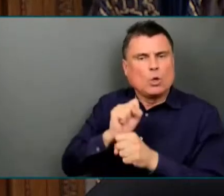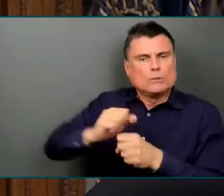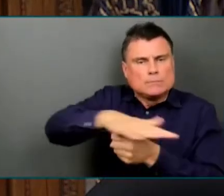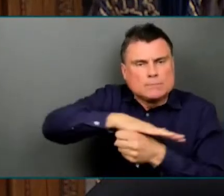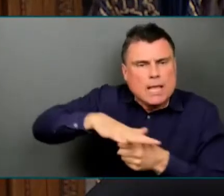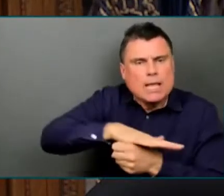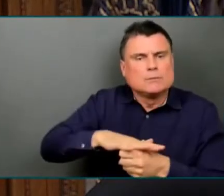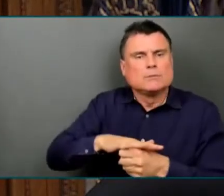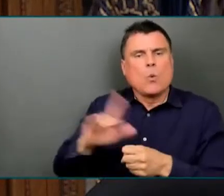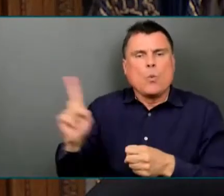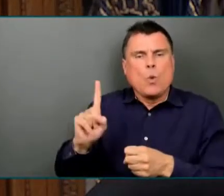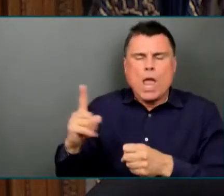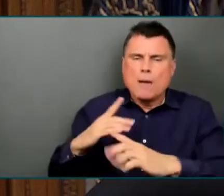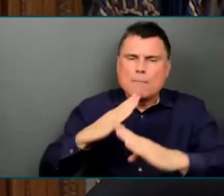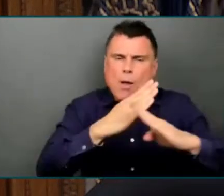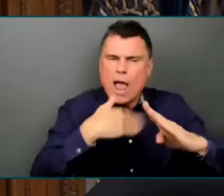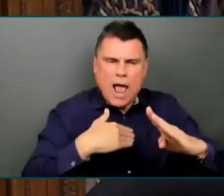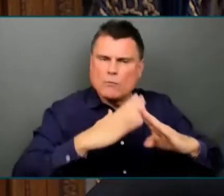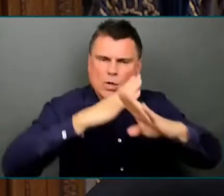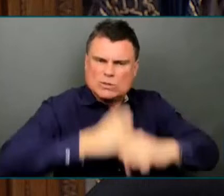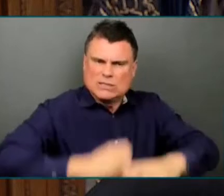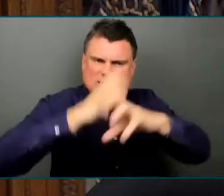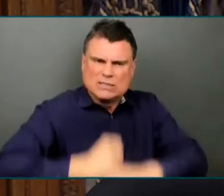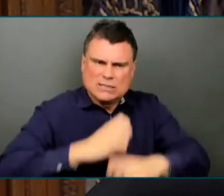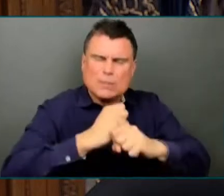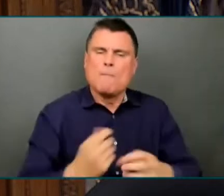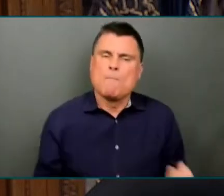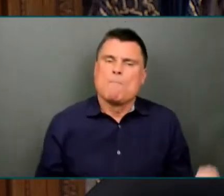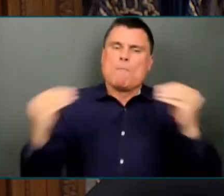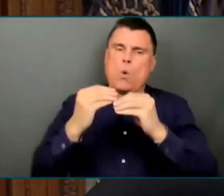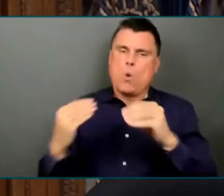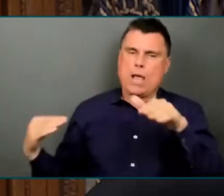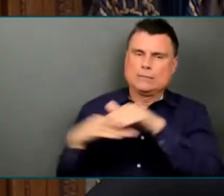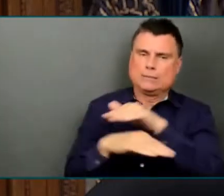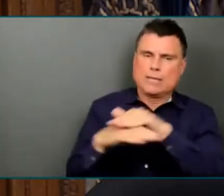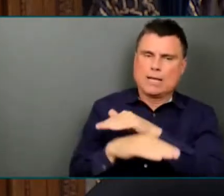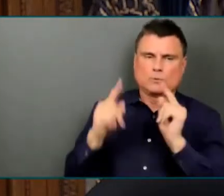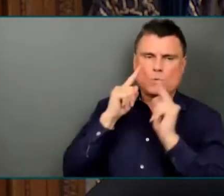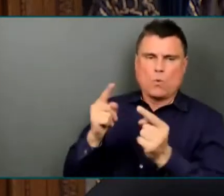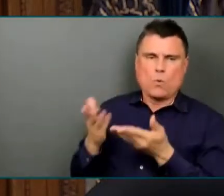I recognize that people with disabilities need to have ownership over this legislation.